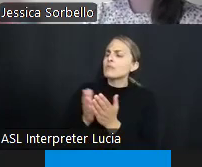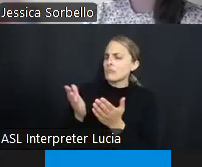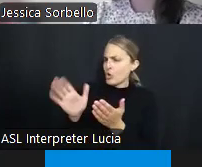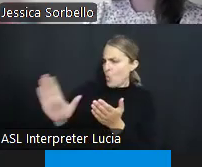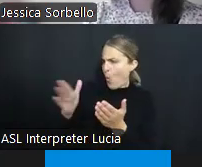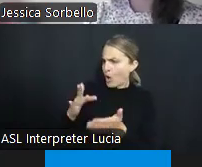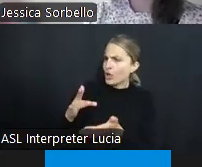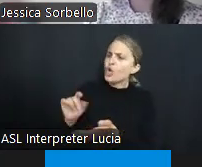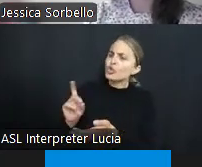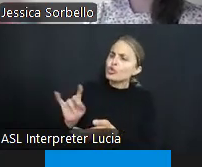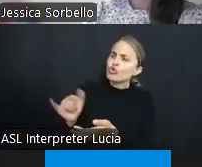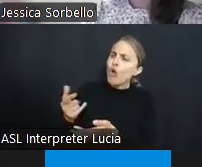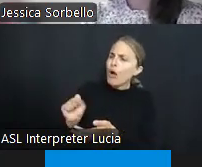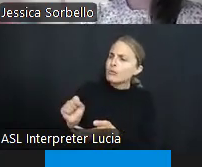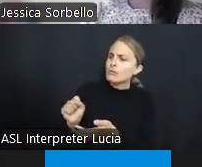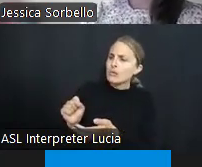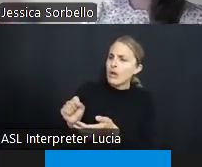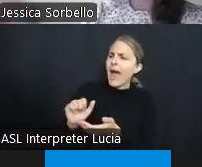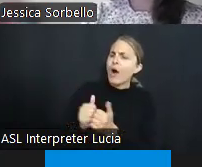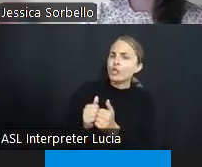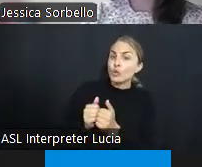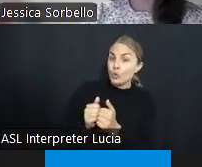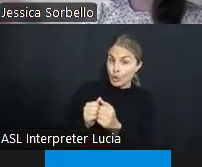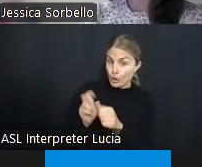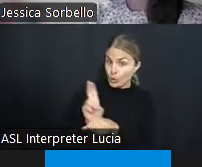They did not see their substance. They did not use